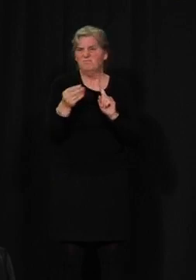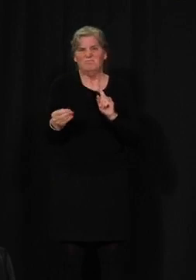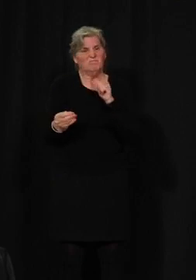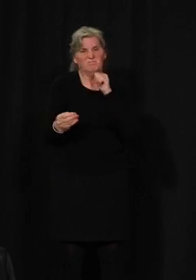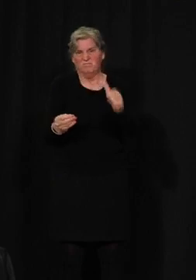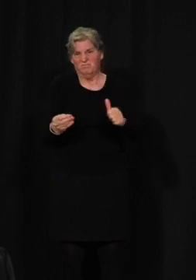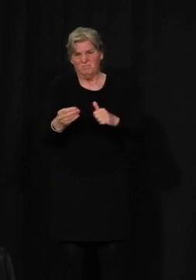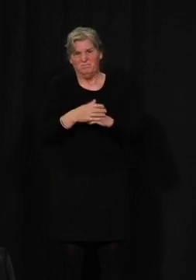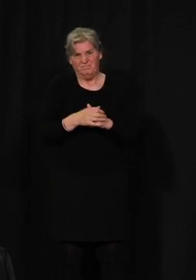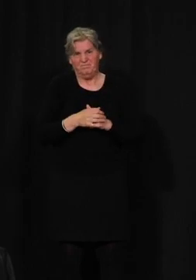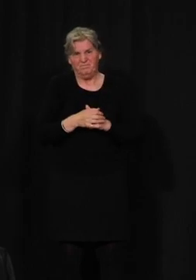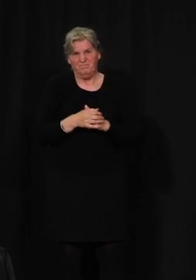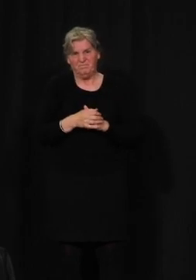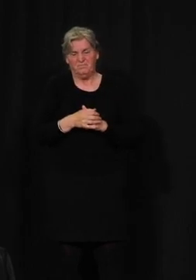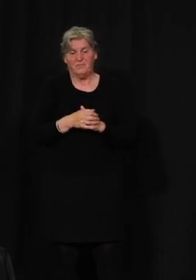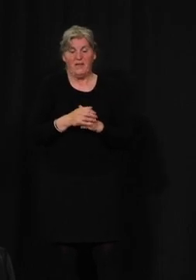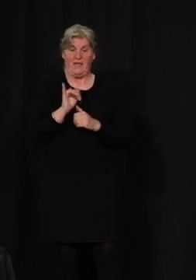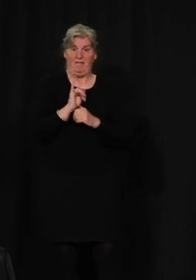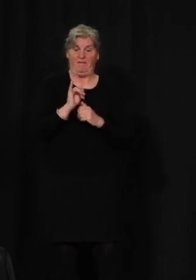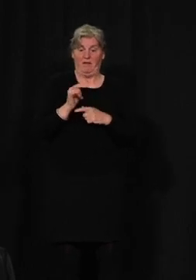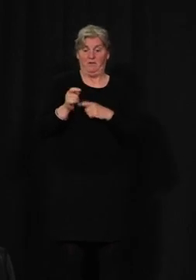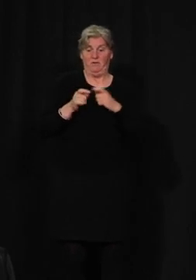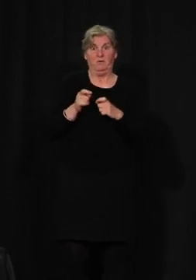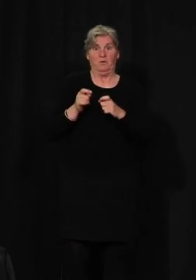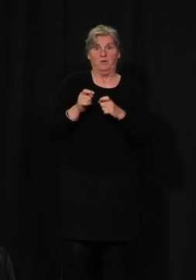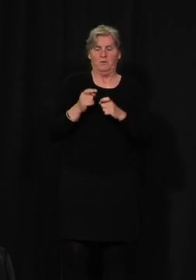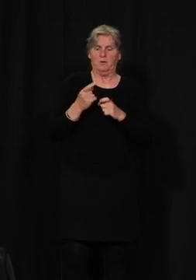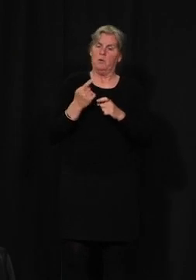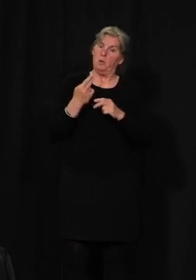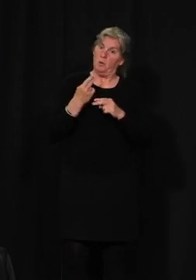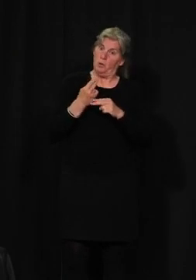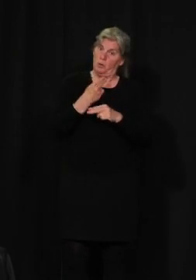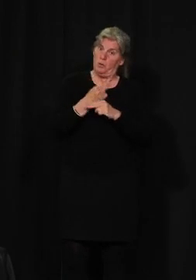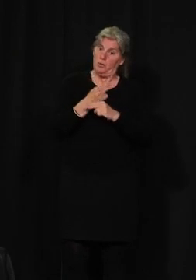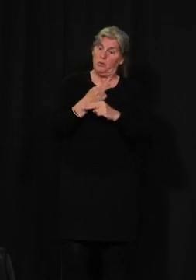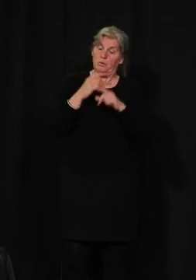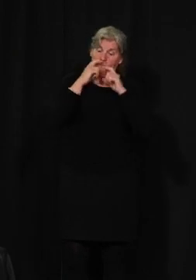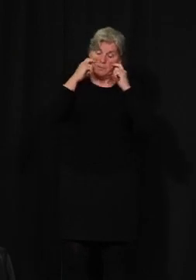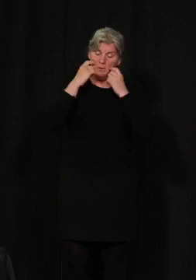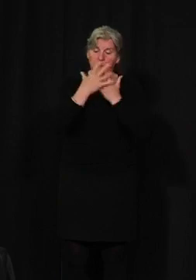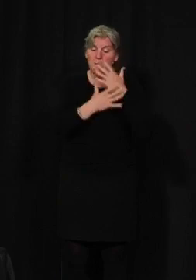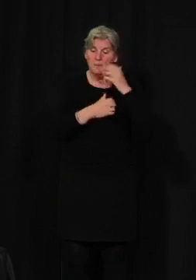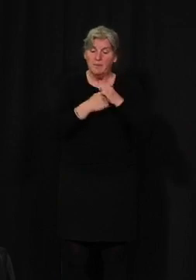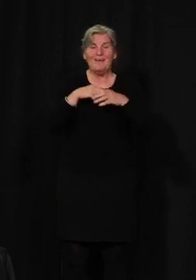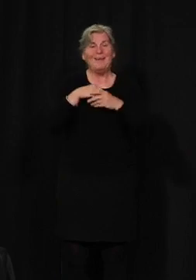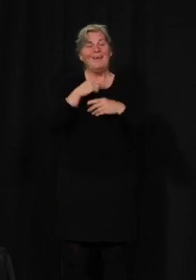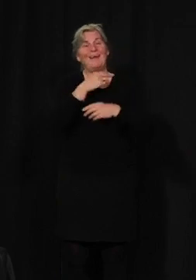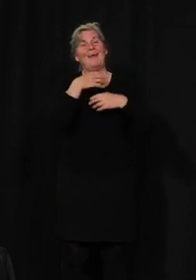Good infection control, includig proper use of PPE and a healthce facility, is very low risk for